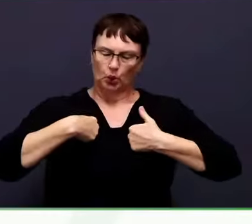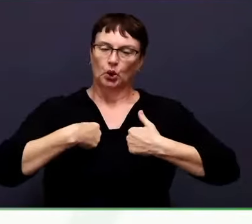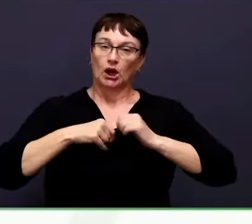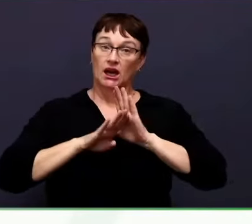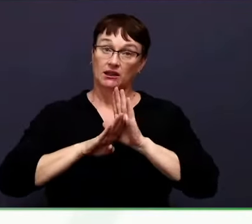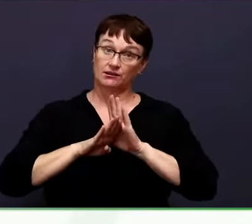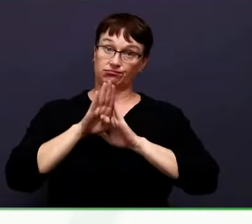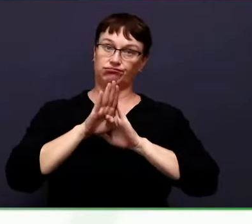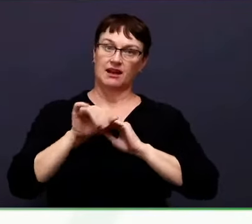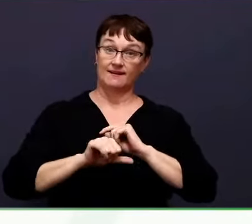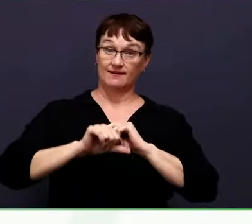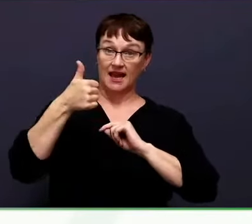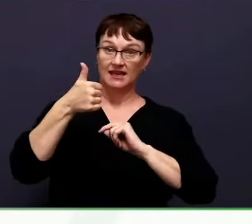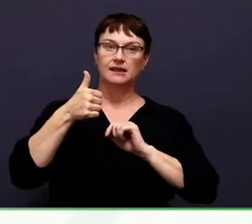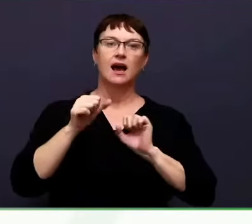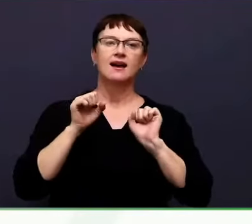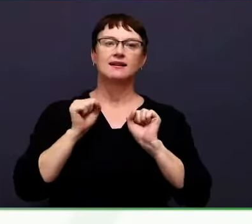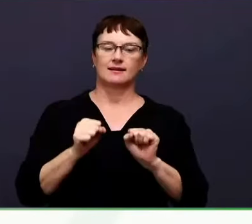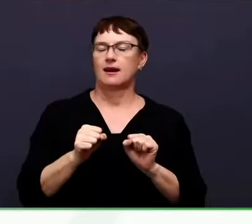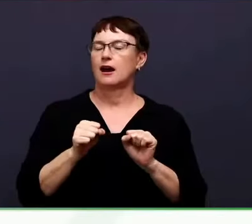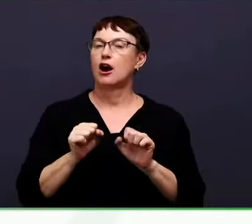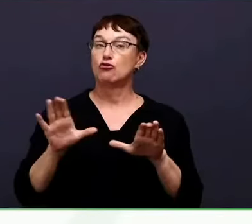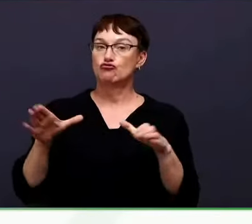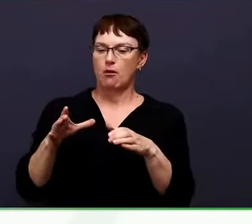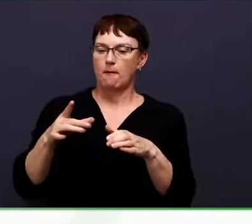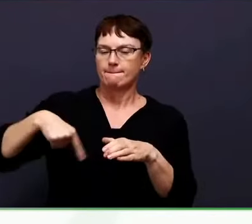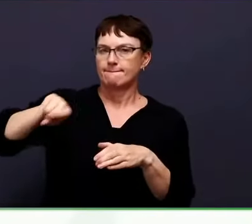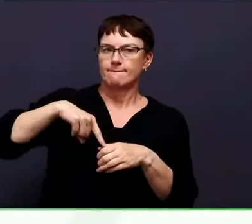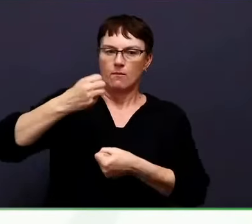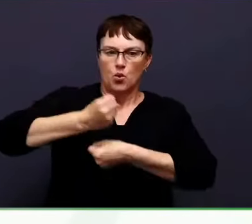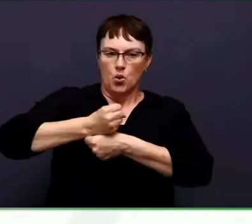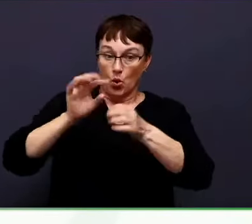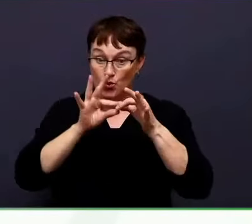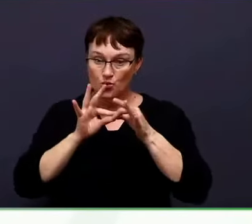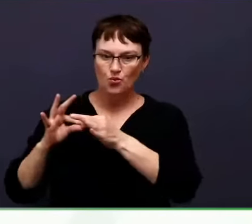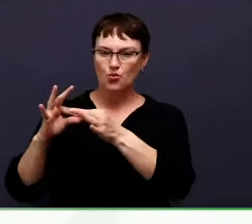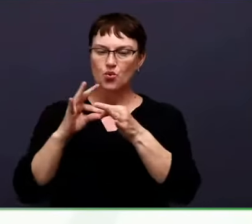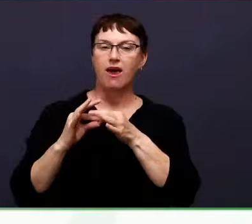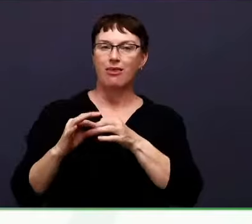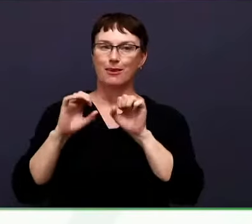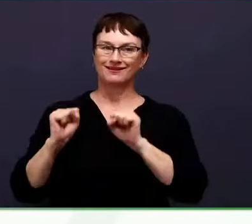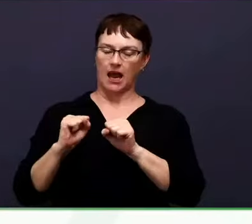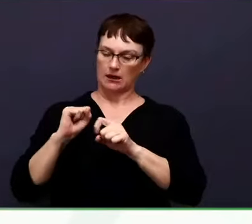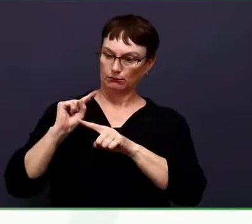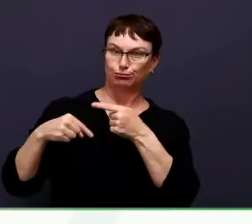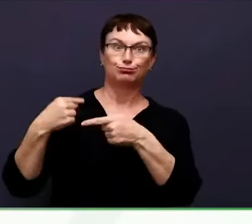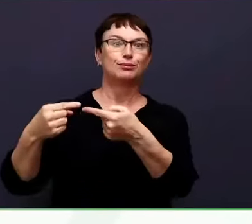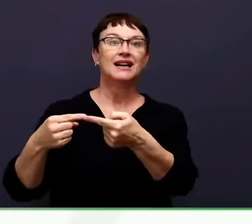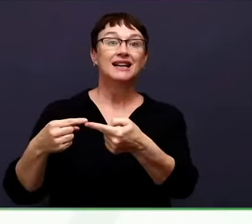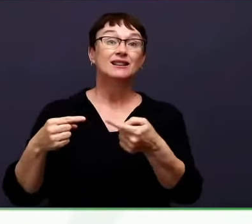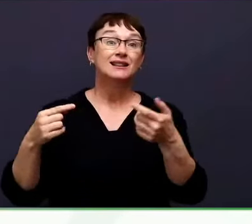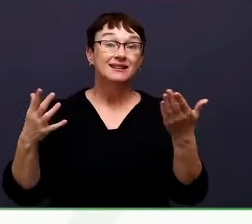Members develop key leadership skills, such as assessing needs,